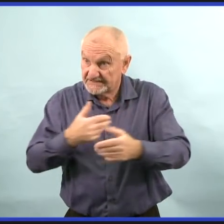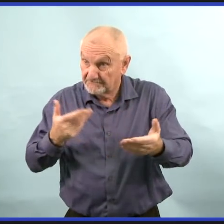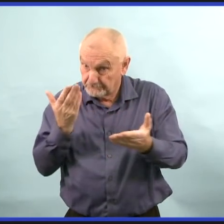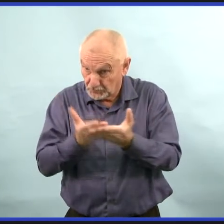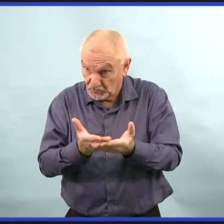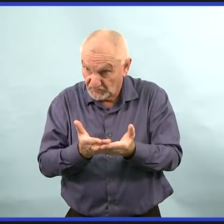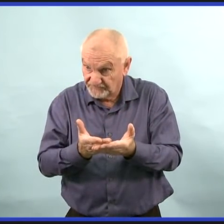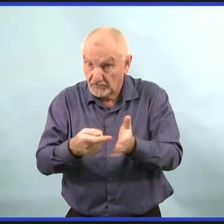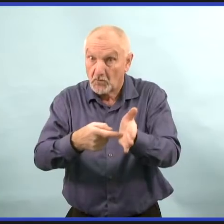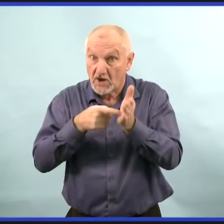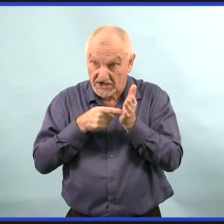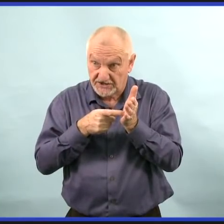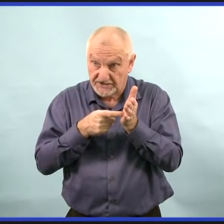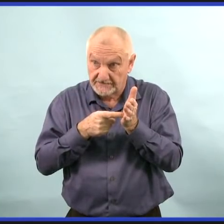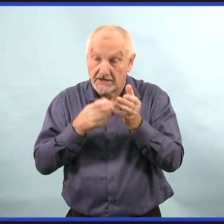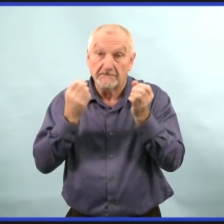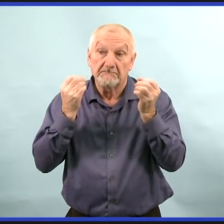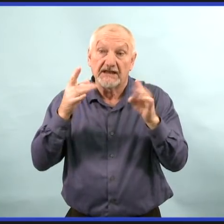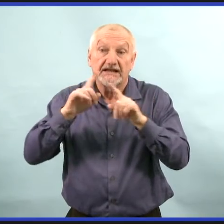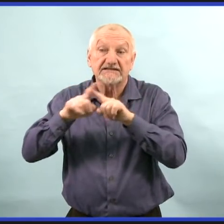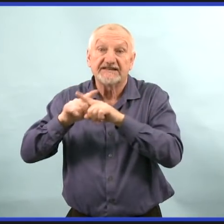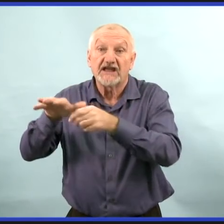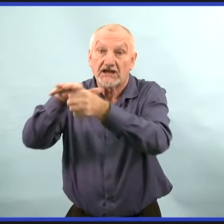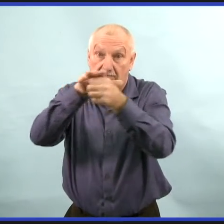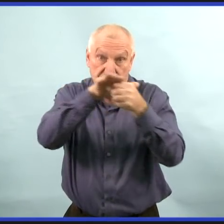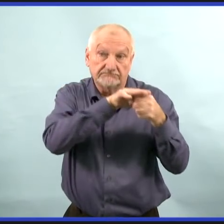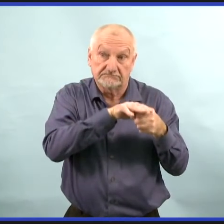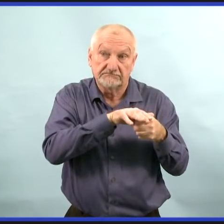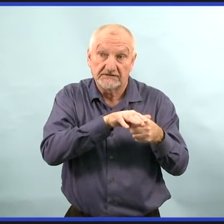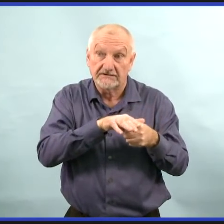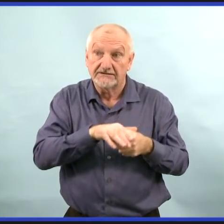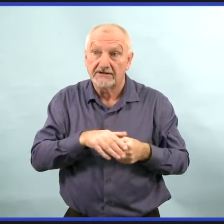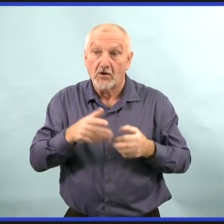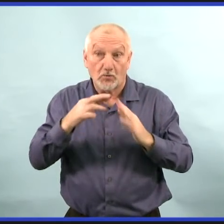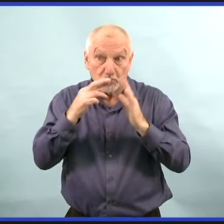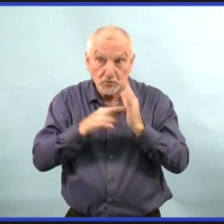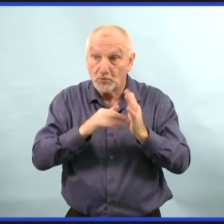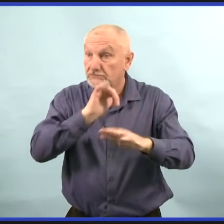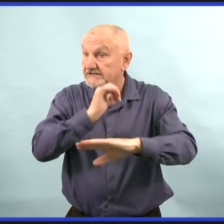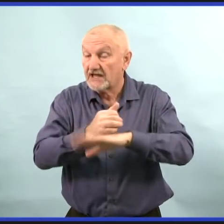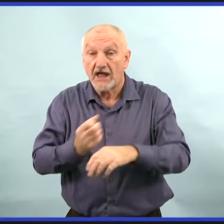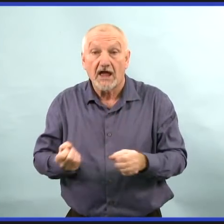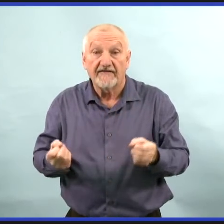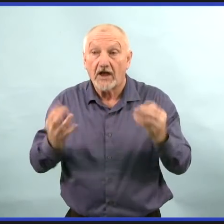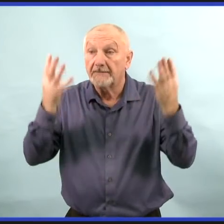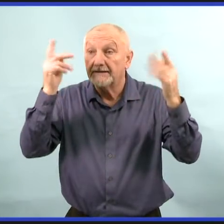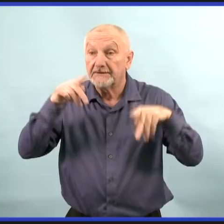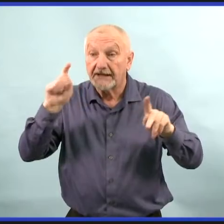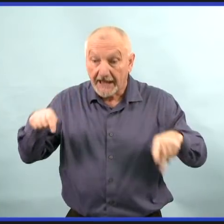number space places capacity limitations in other places indoor masks and we're still